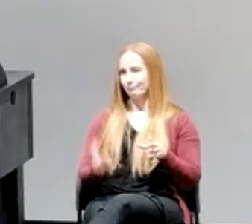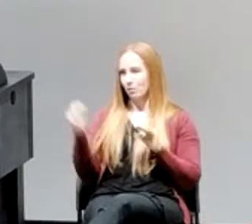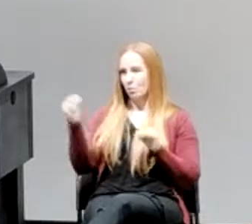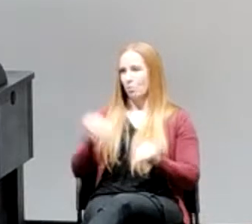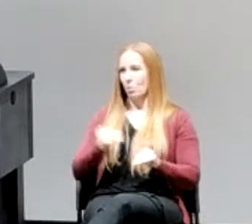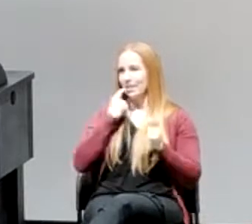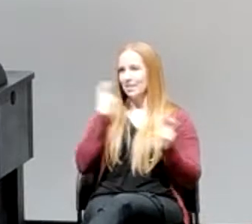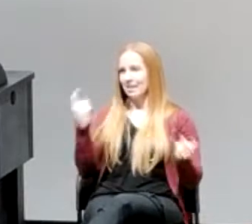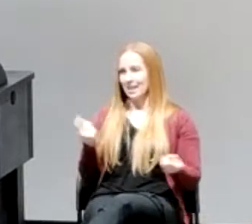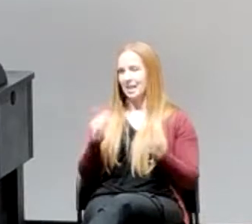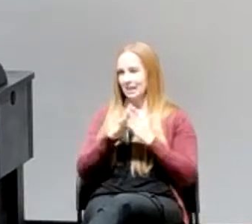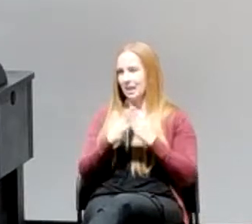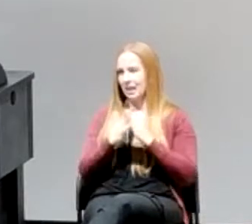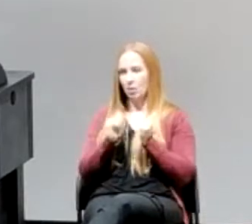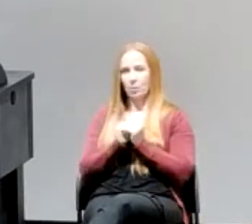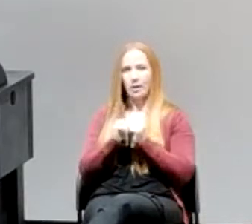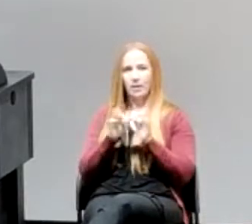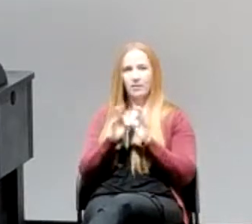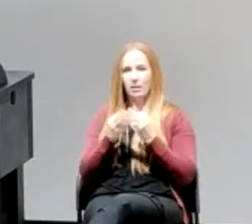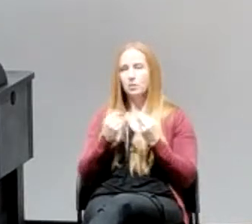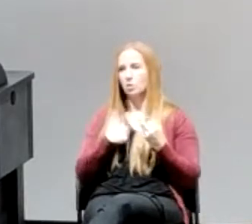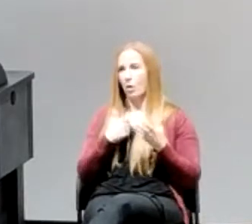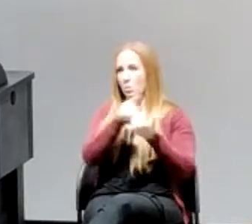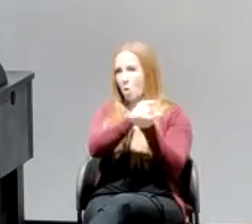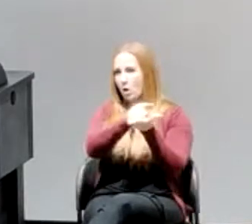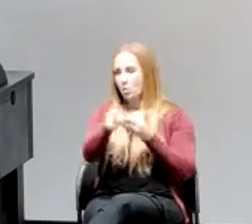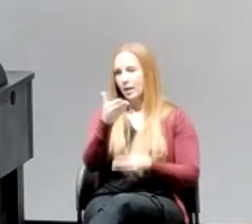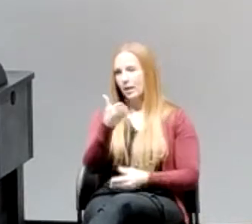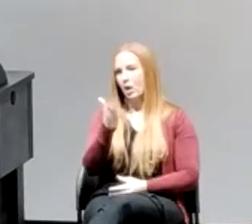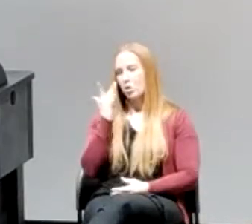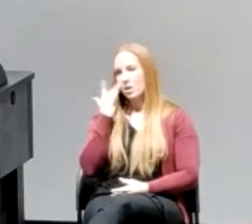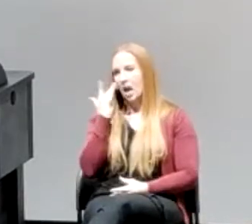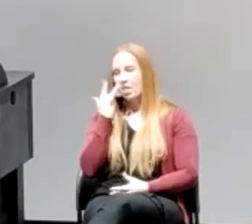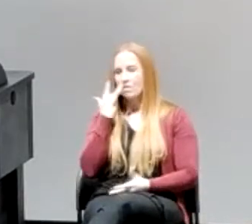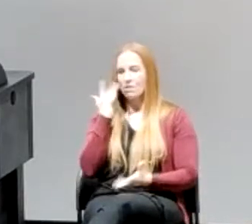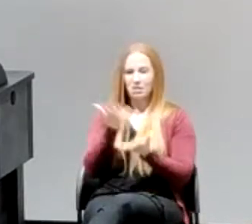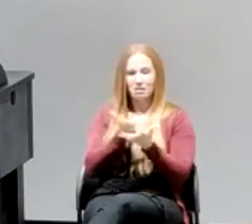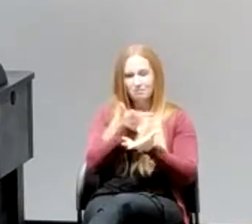VP of the chamber to talk to the employees who are now going to be faced with the choice to move